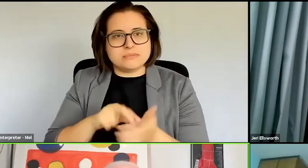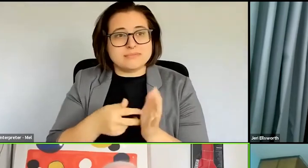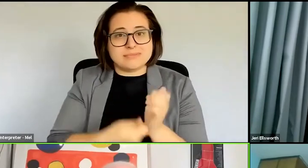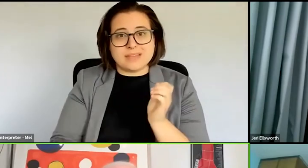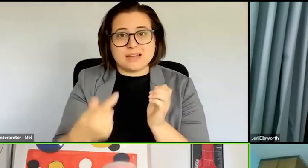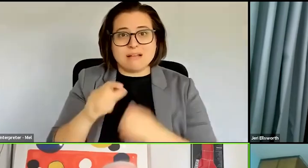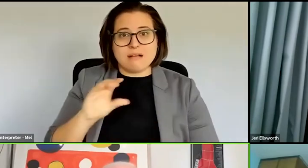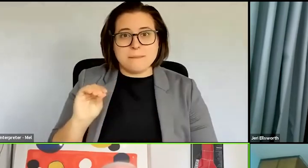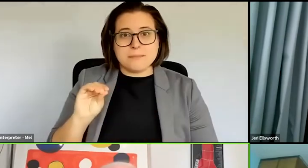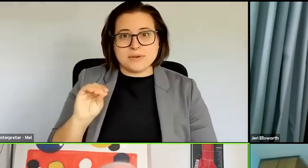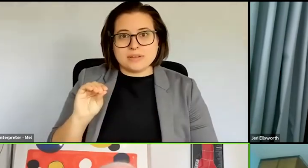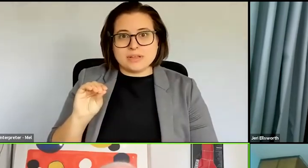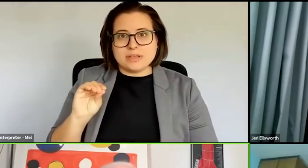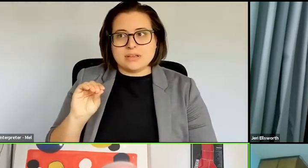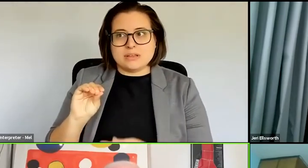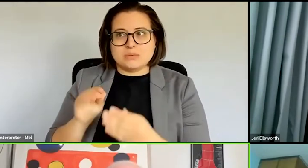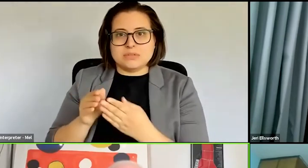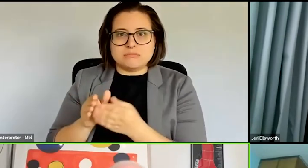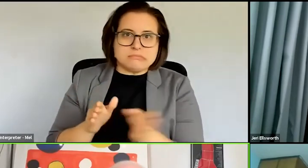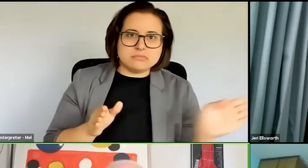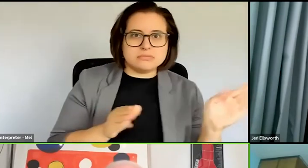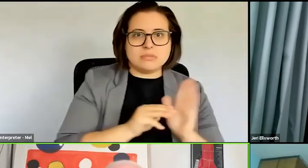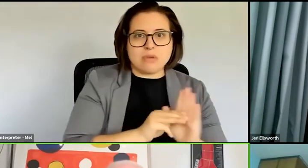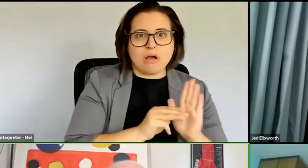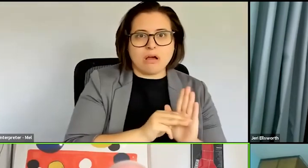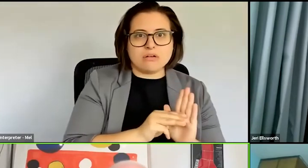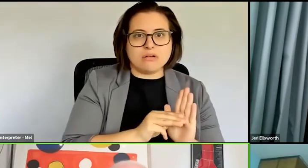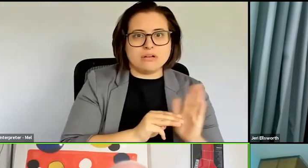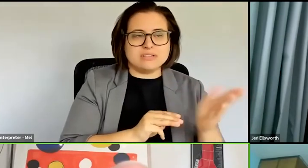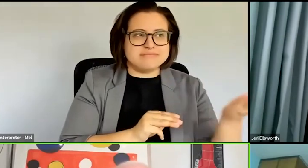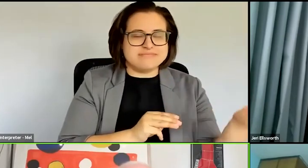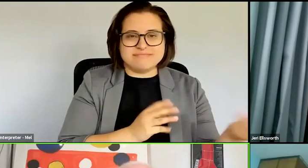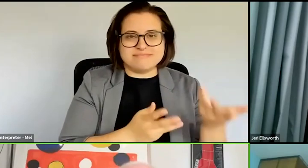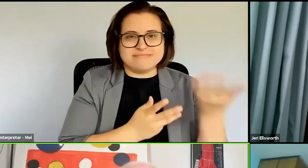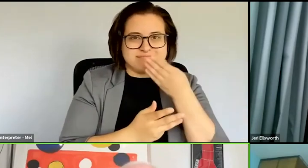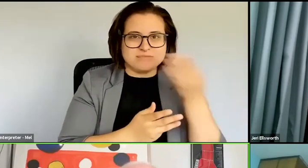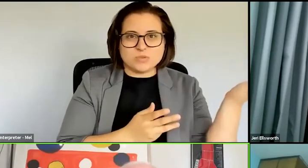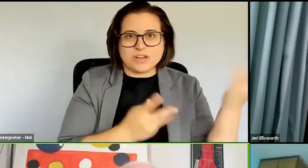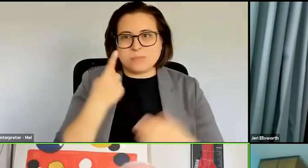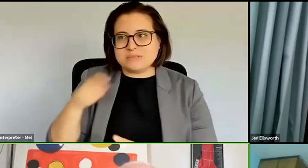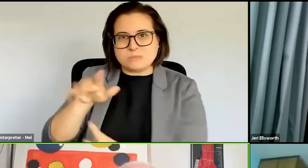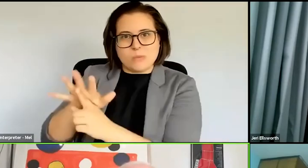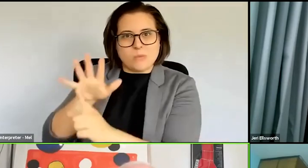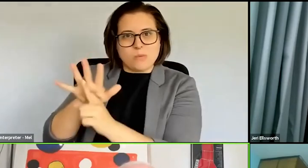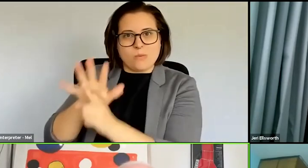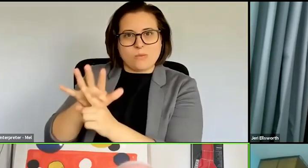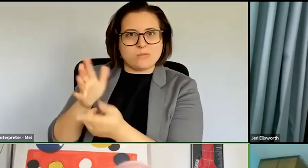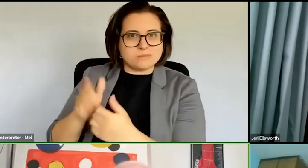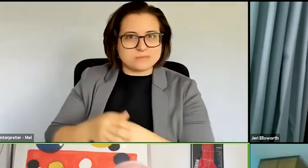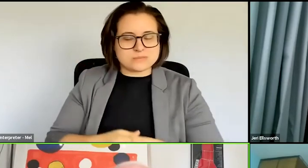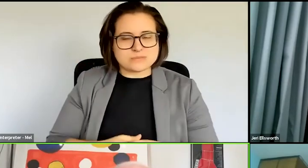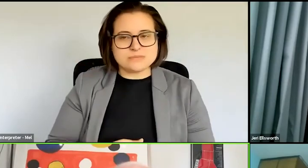chasing that model became effectively obsolete in the marketplace. So my view is you need passion,